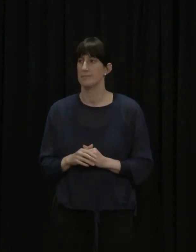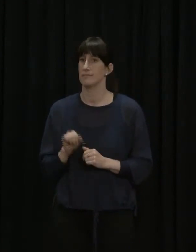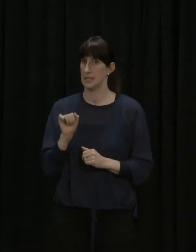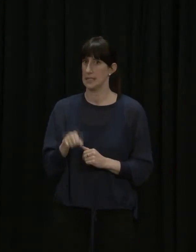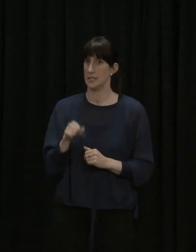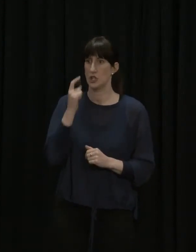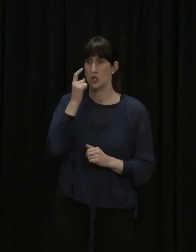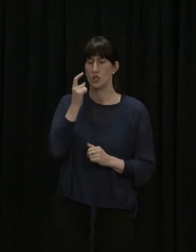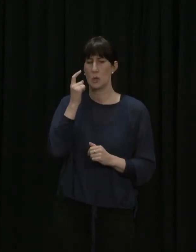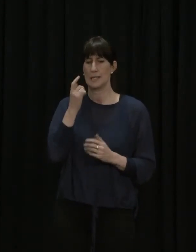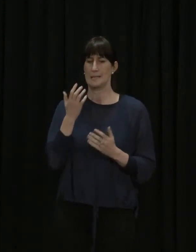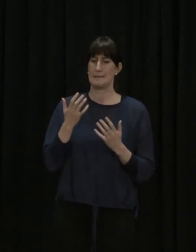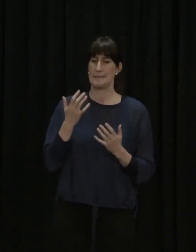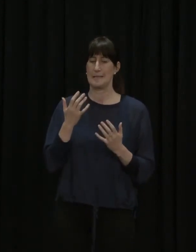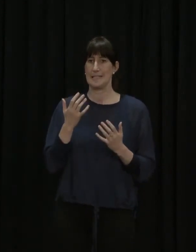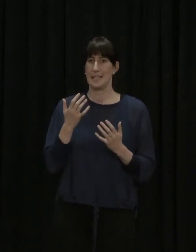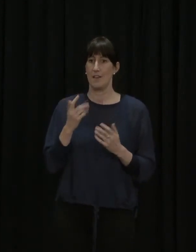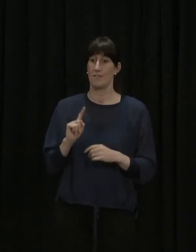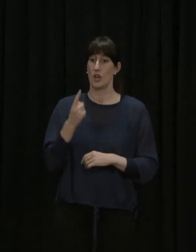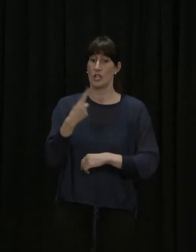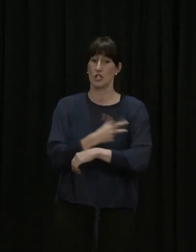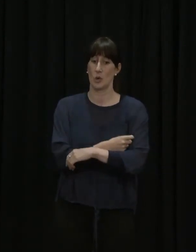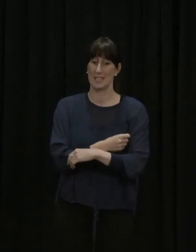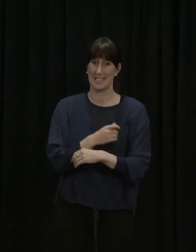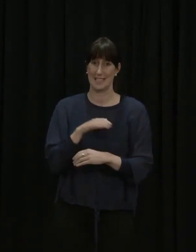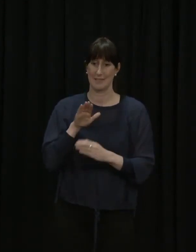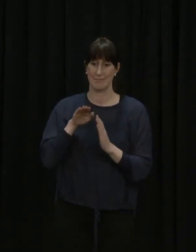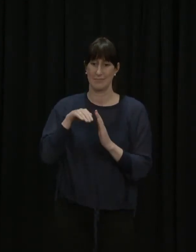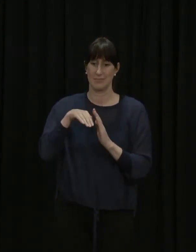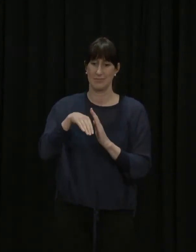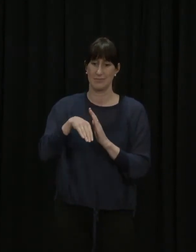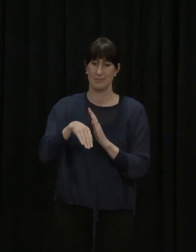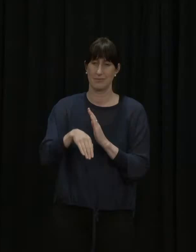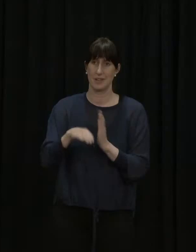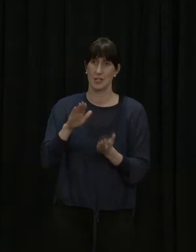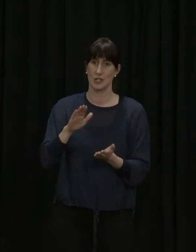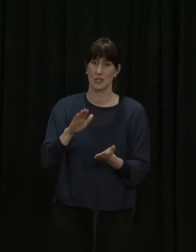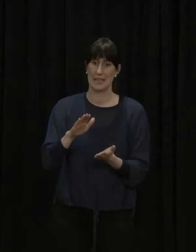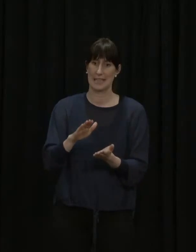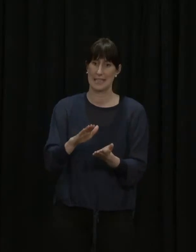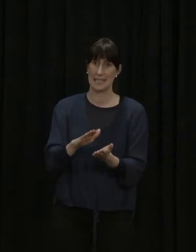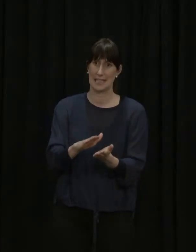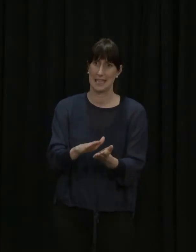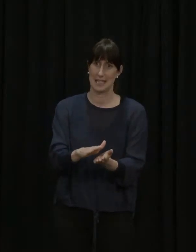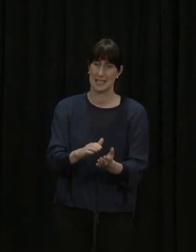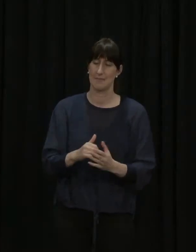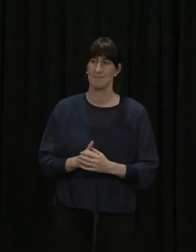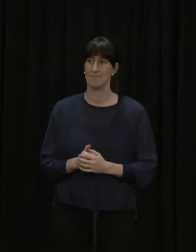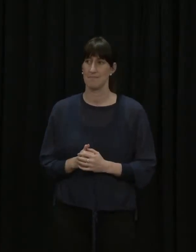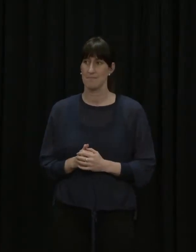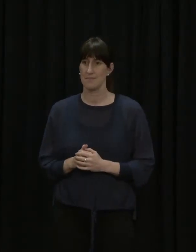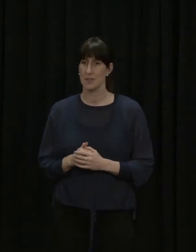Speak make we're having conversations about that. Obviously unconcerned about it. We are getting to that point